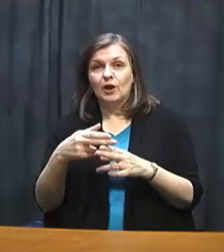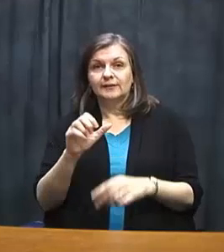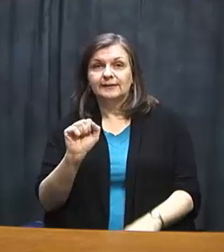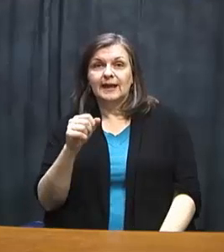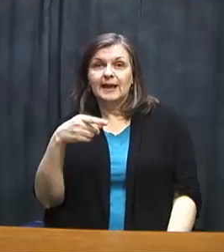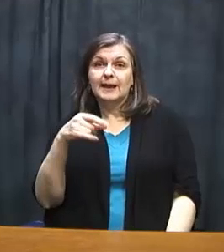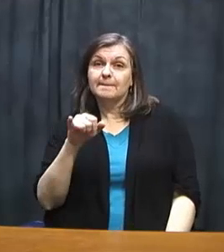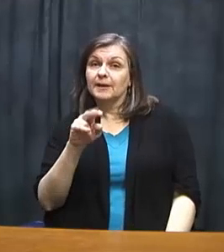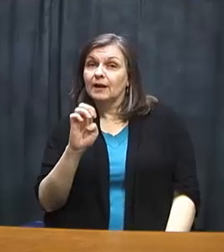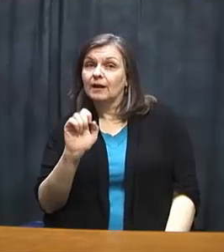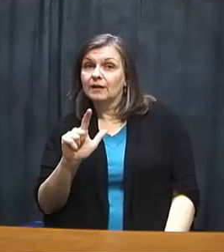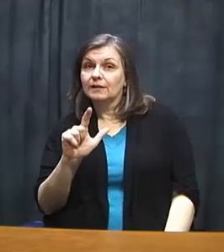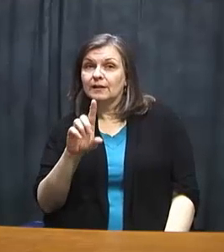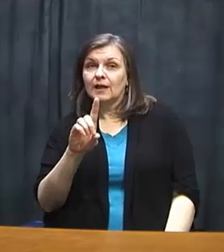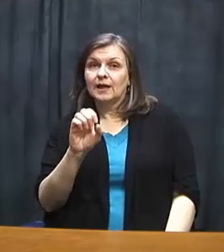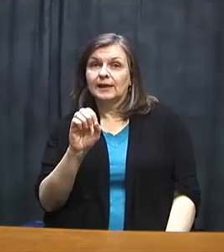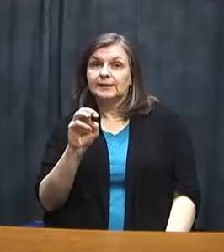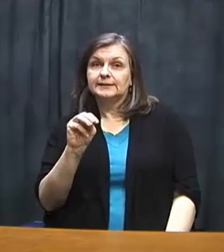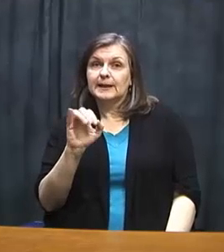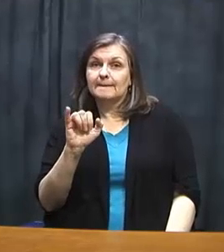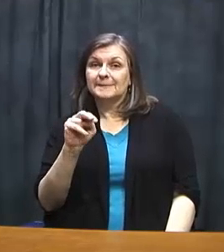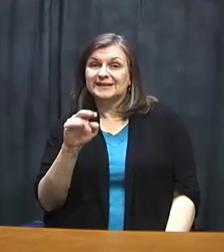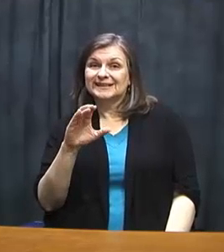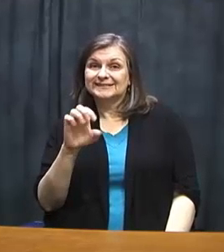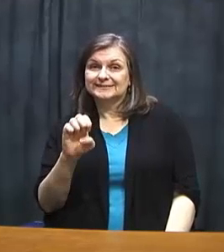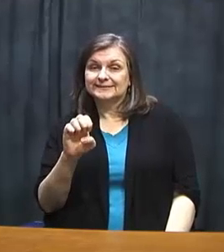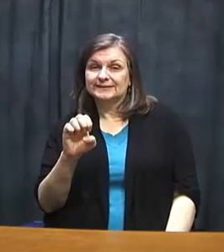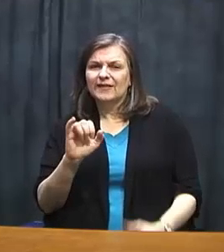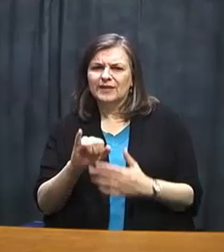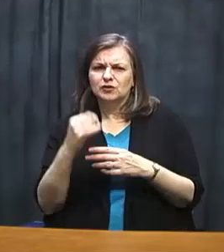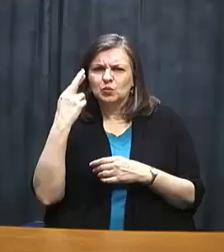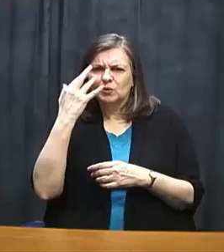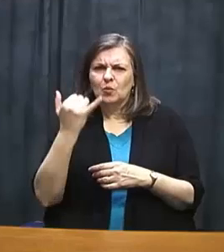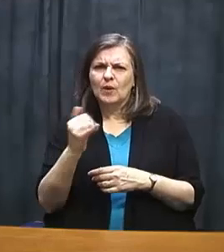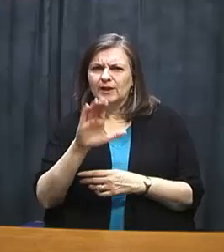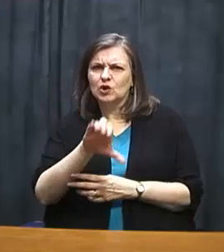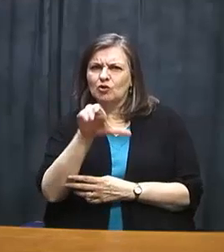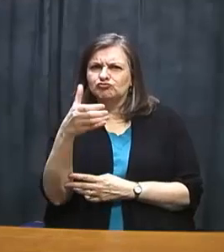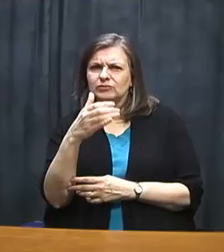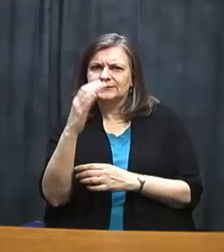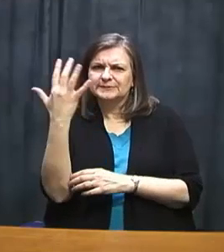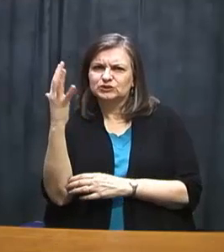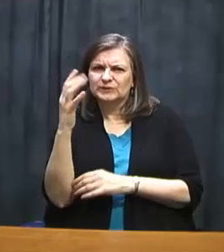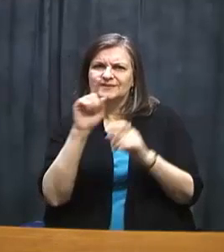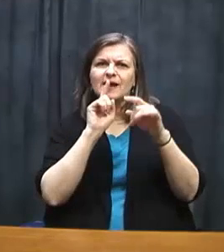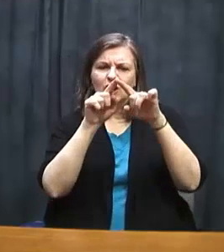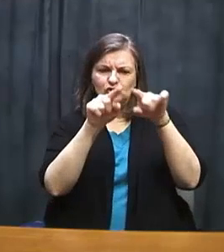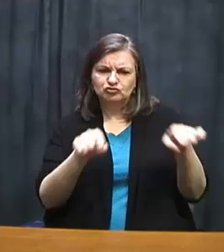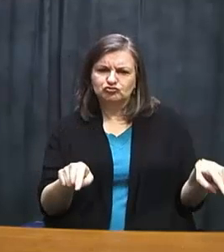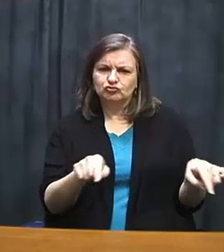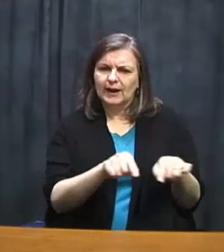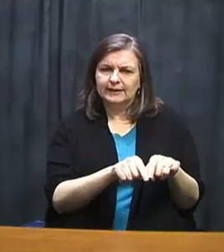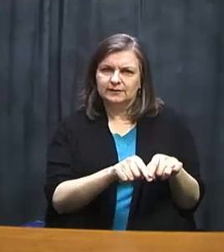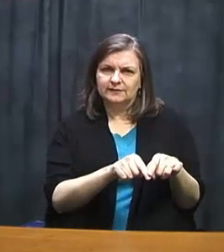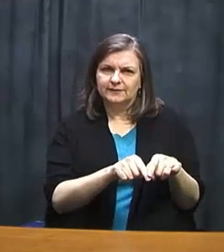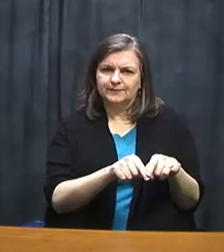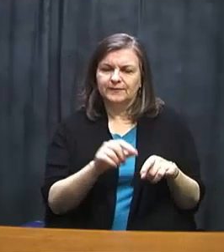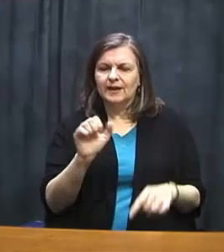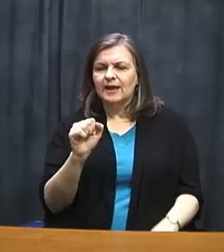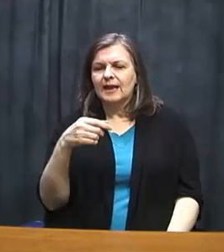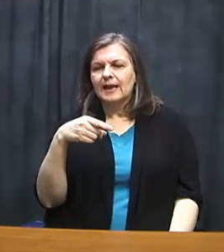apical dominance is what makes your Christmas trees around the holidays be triangles